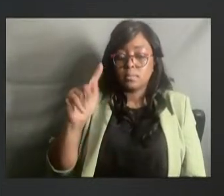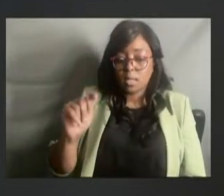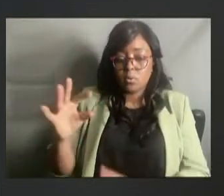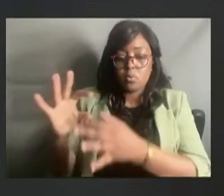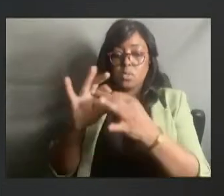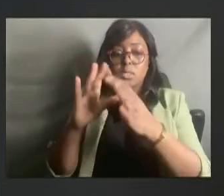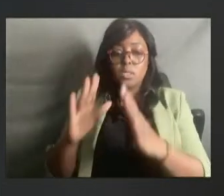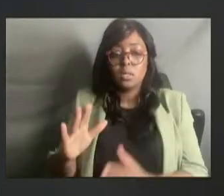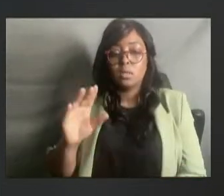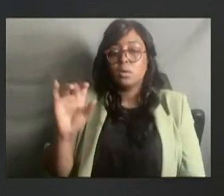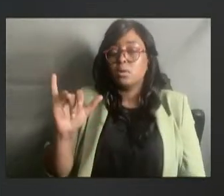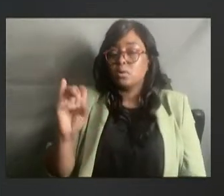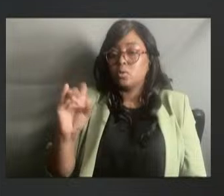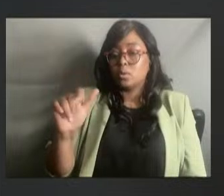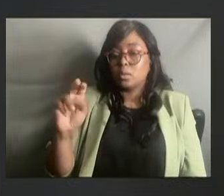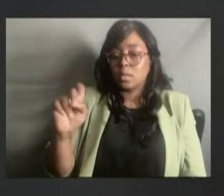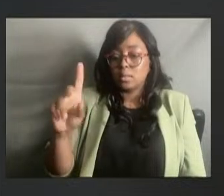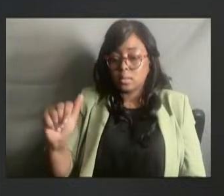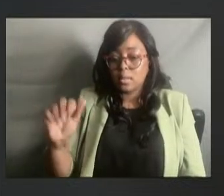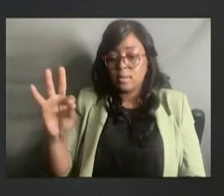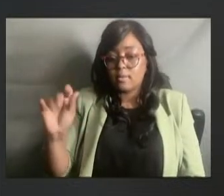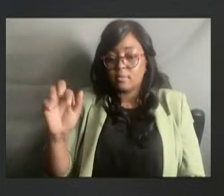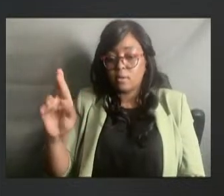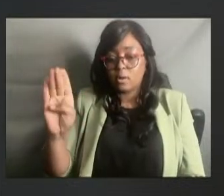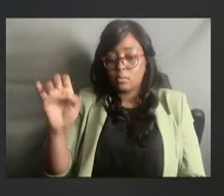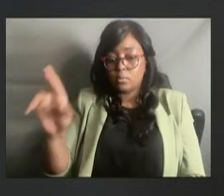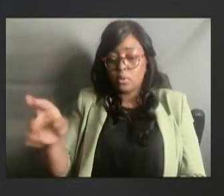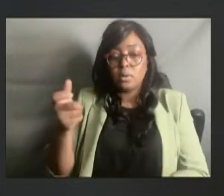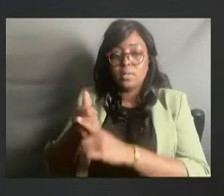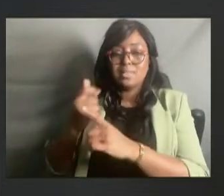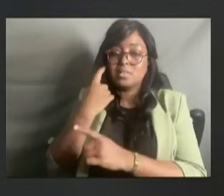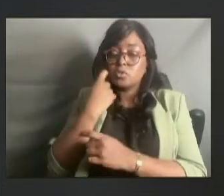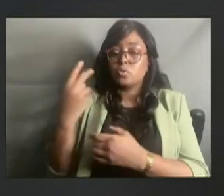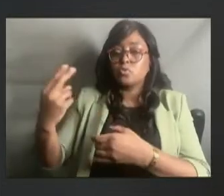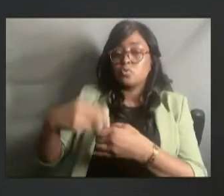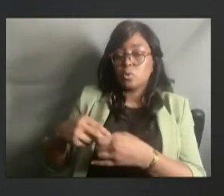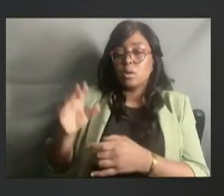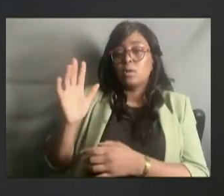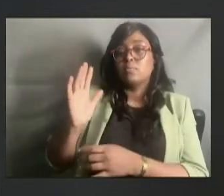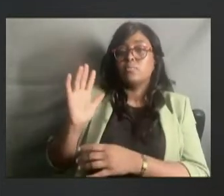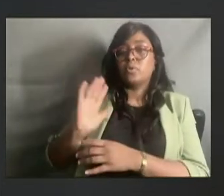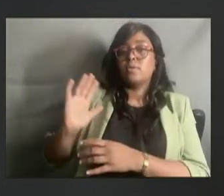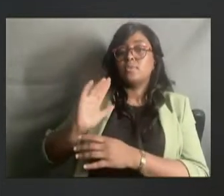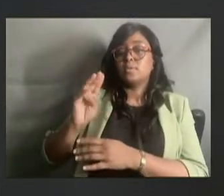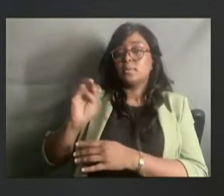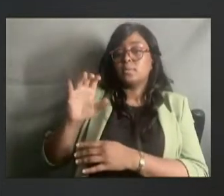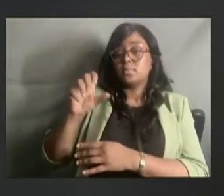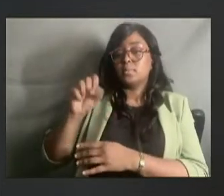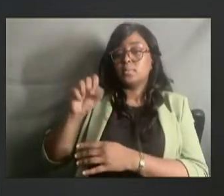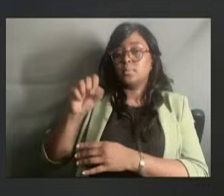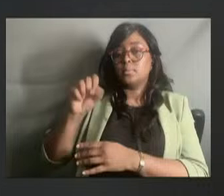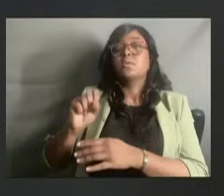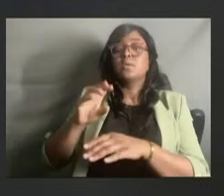Investment coordinator, Miss Yolanda Faber. She just joined